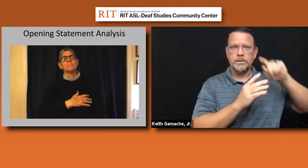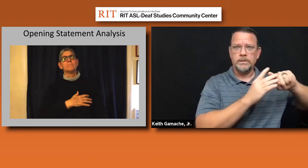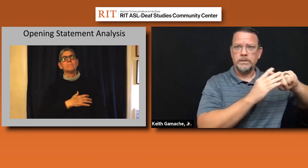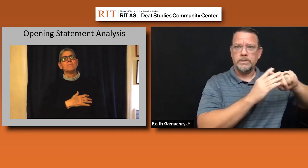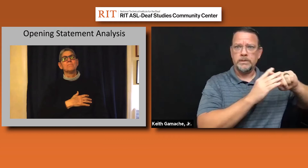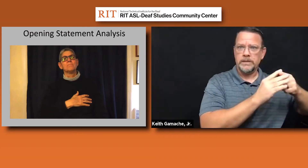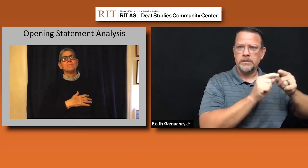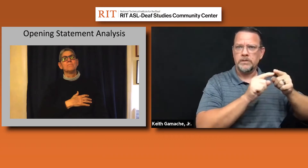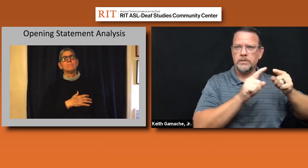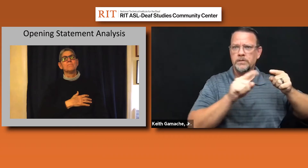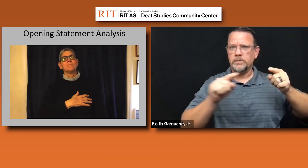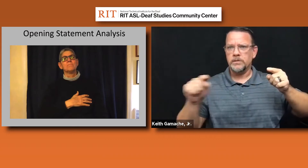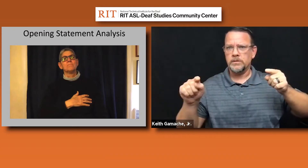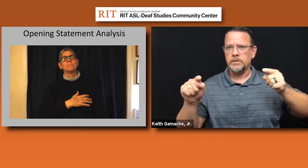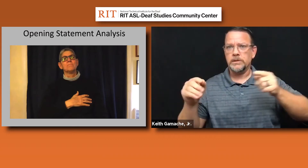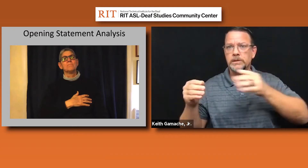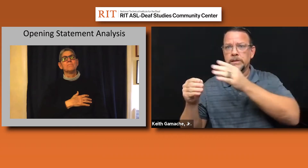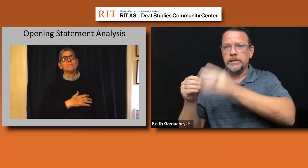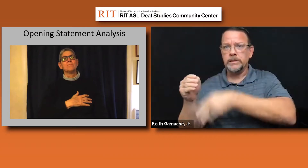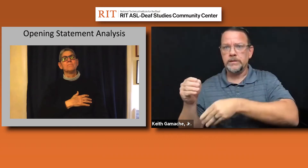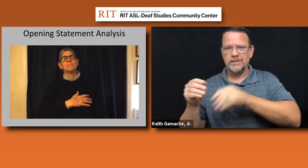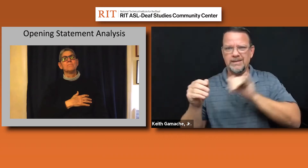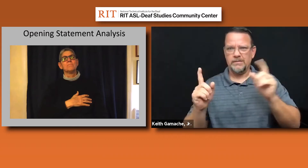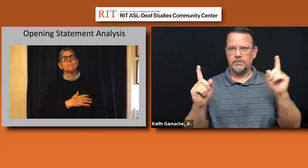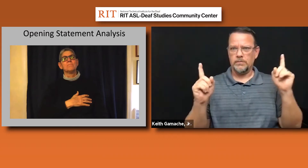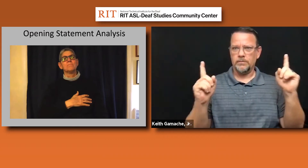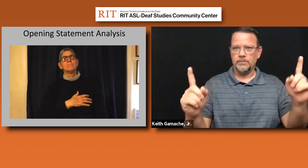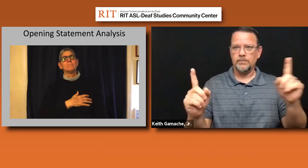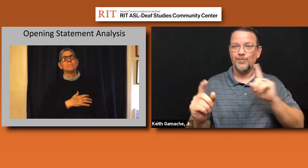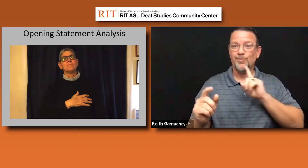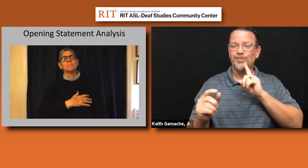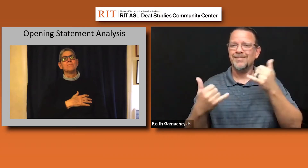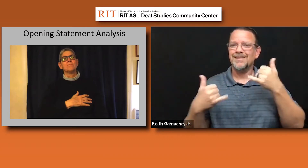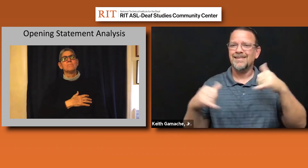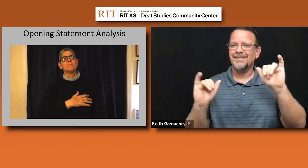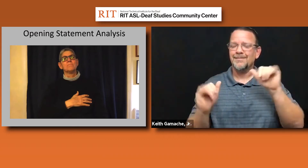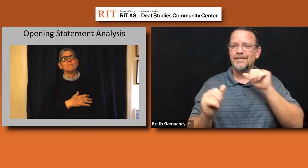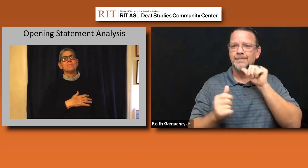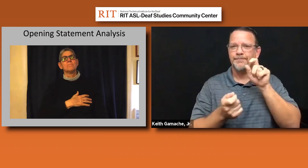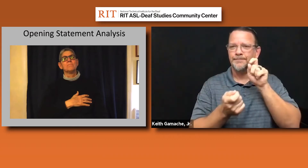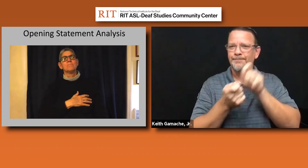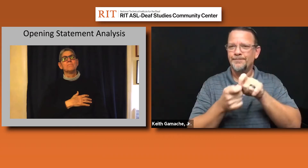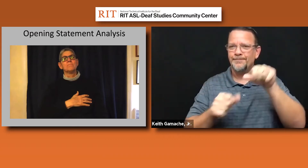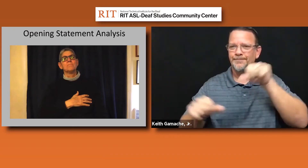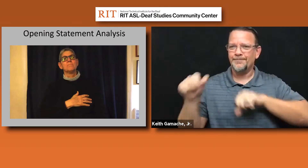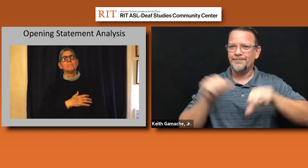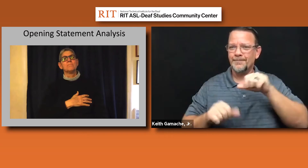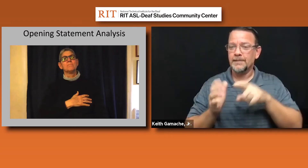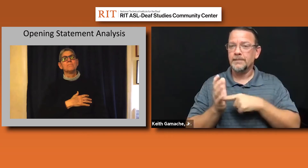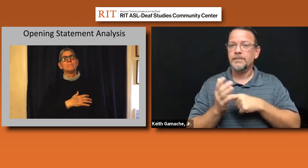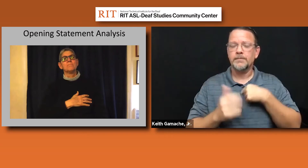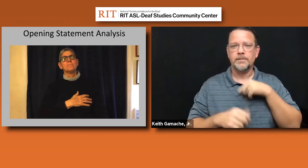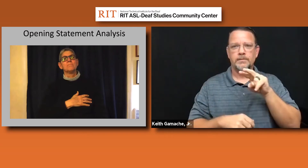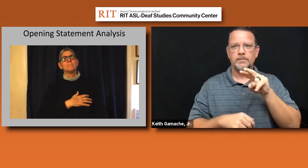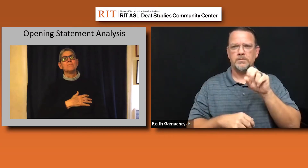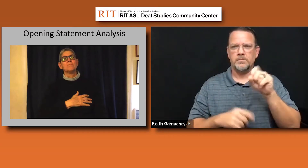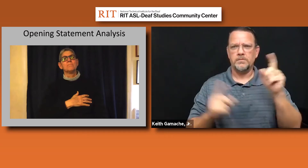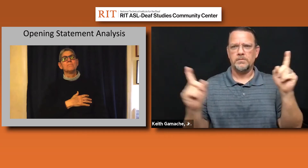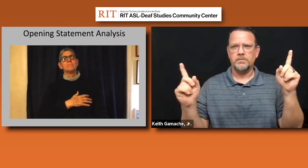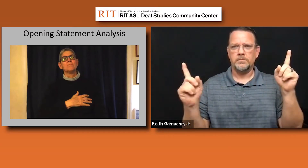When we think about starting and ending a sentence, of course, it's not an exact science.